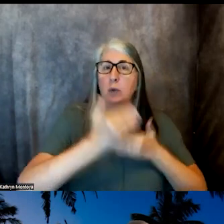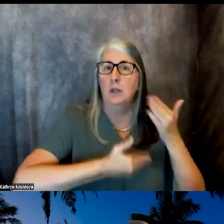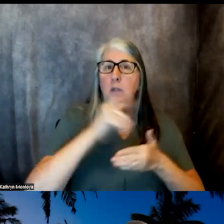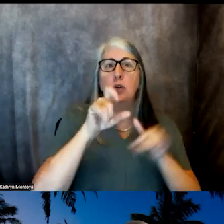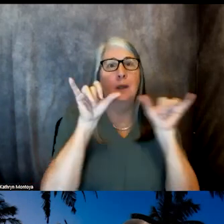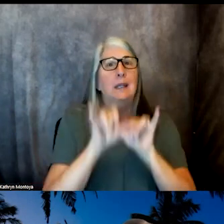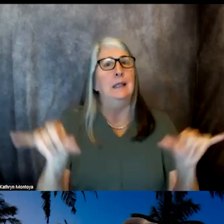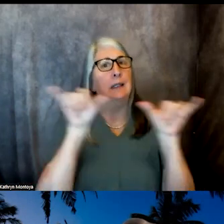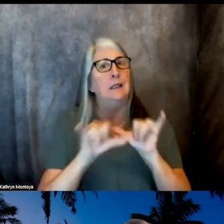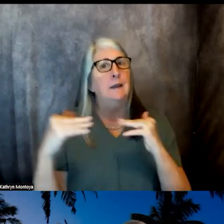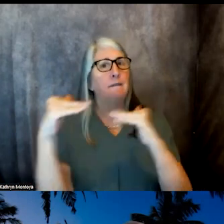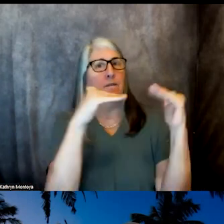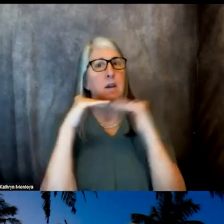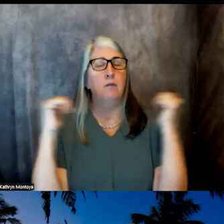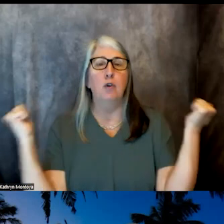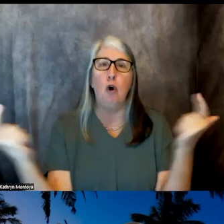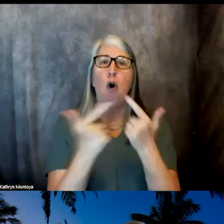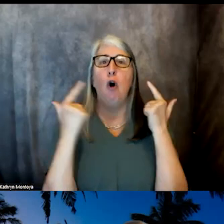FOR ALL APPLICANTS. CHRISTY WAS TALKING ABOUT